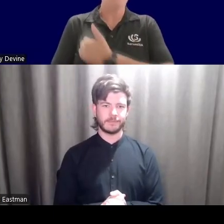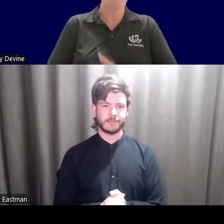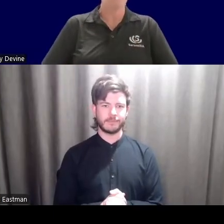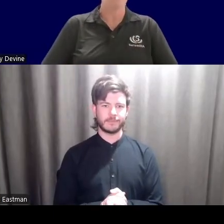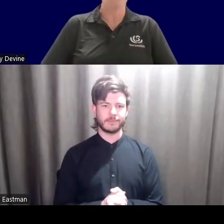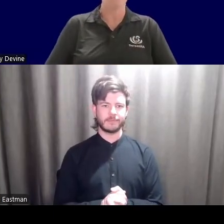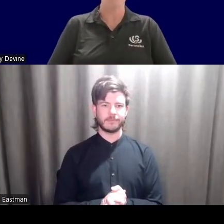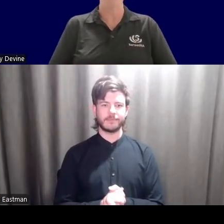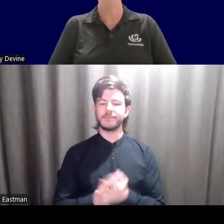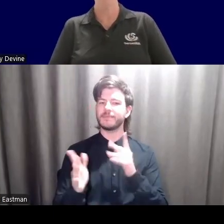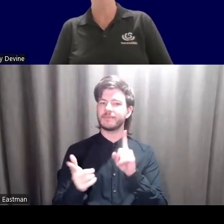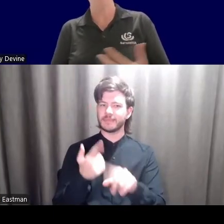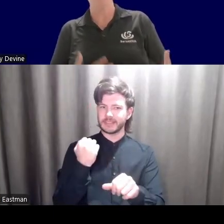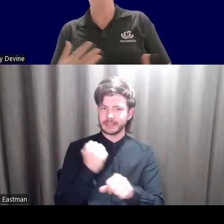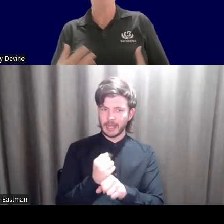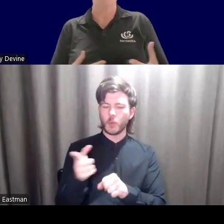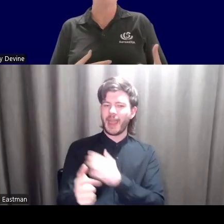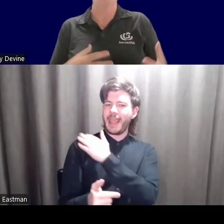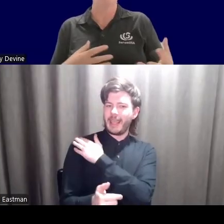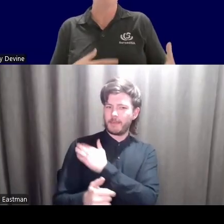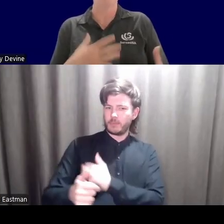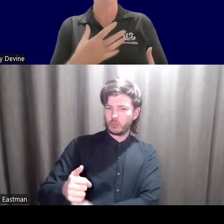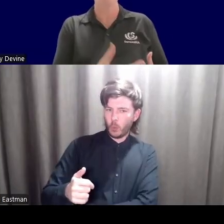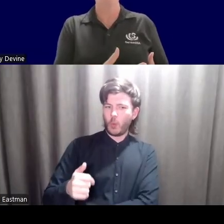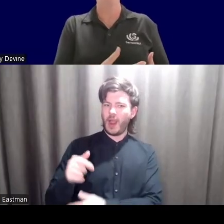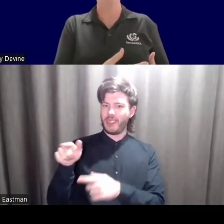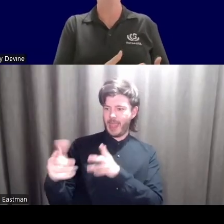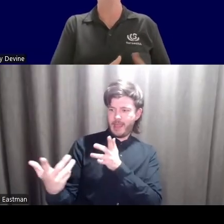that hip and shoulder engagement, which may not be appropriate with working with some people,